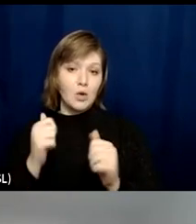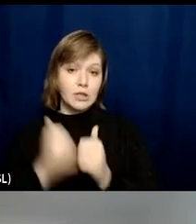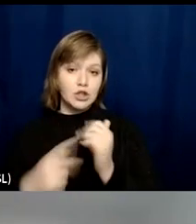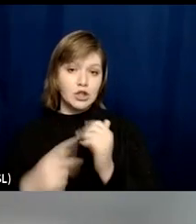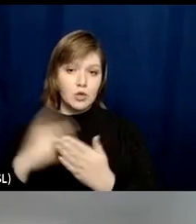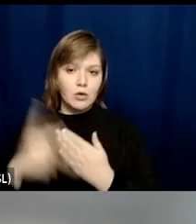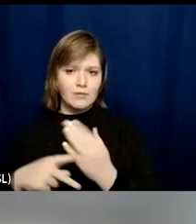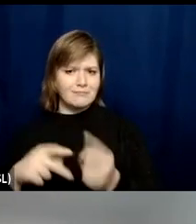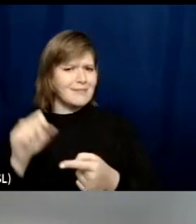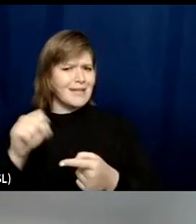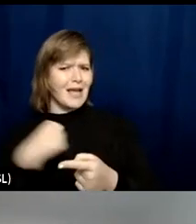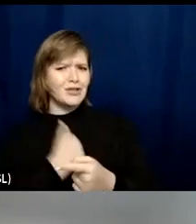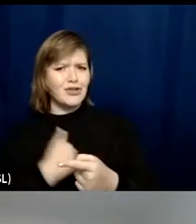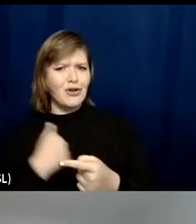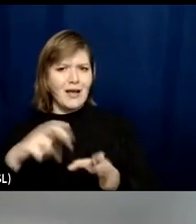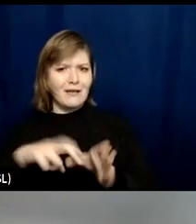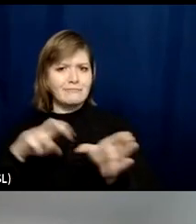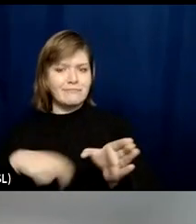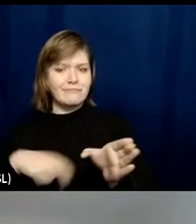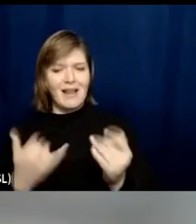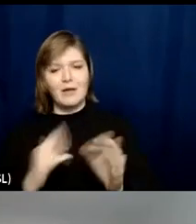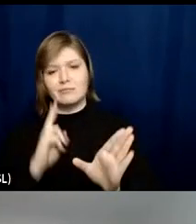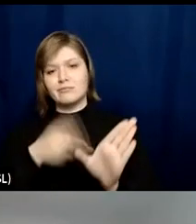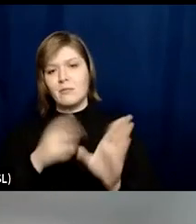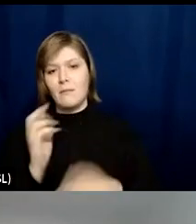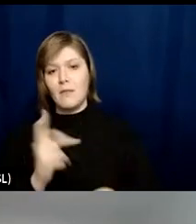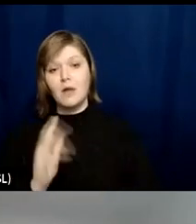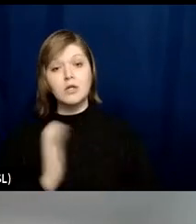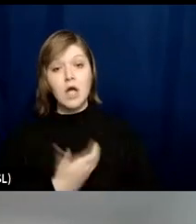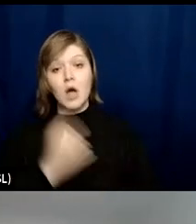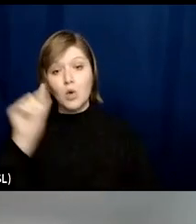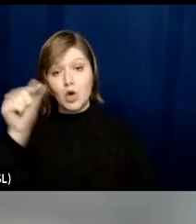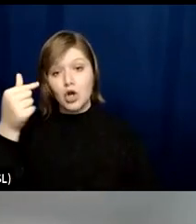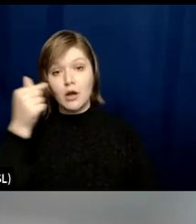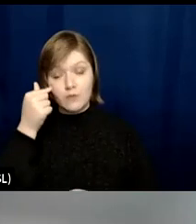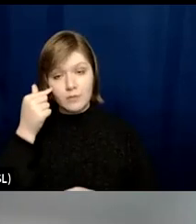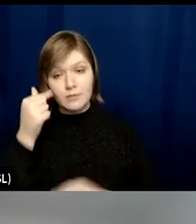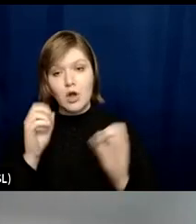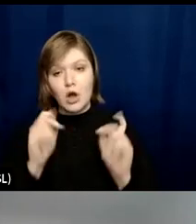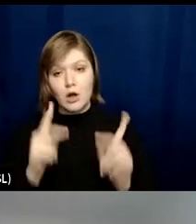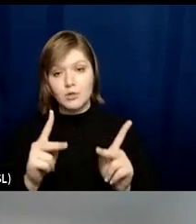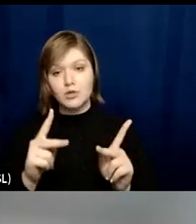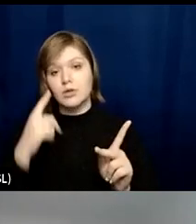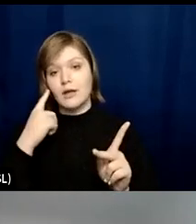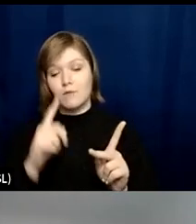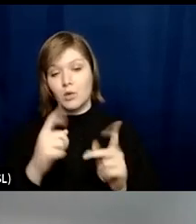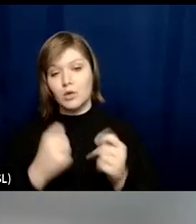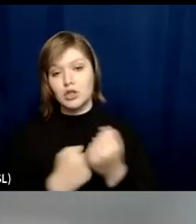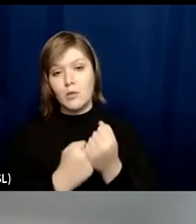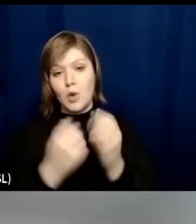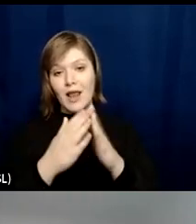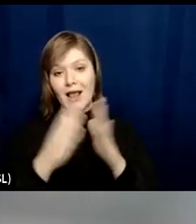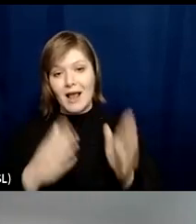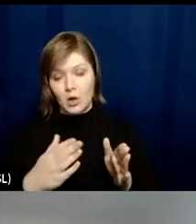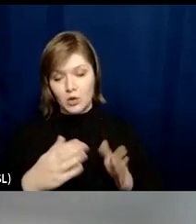Tenancy maintaining services. On our individual shelter side we are trying something a little bit